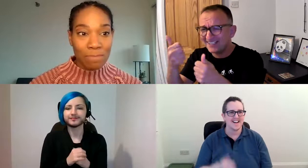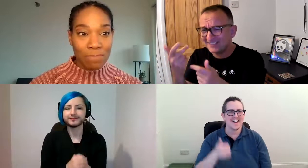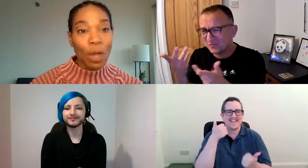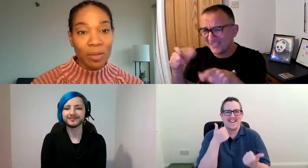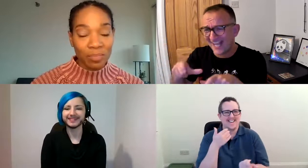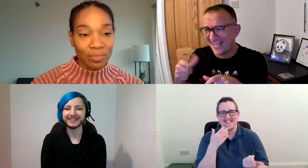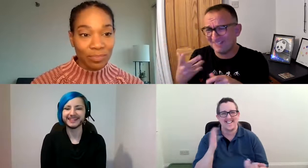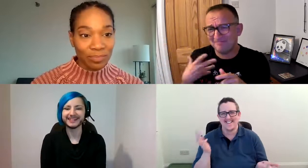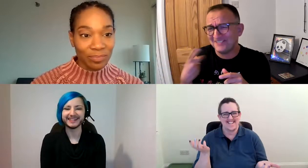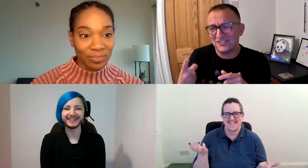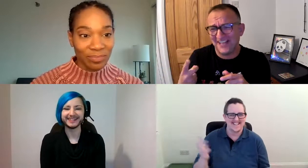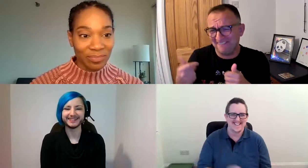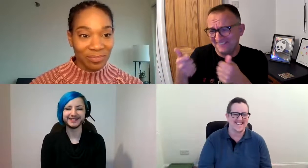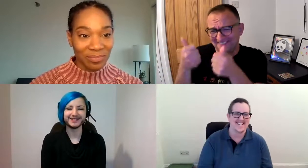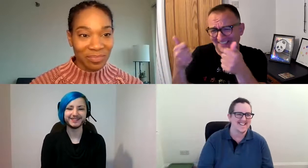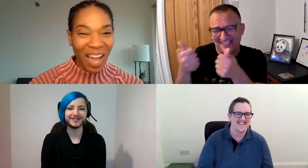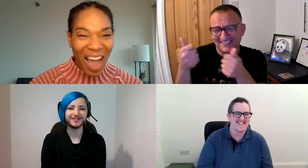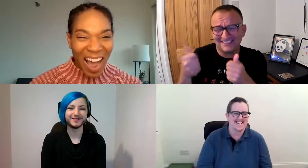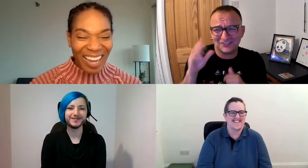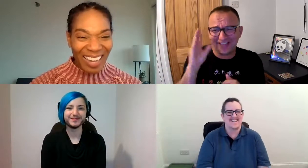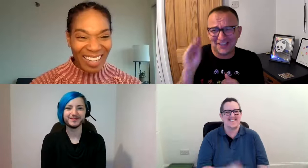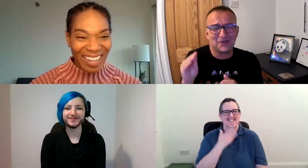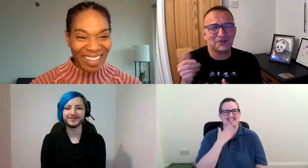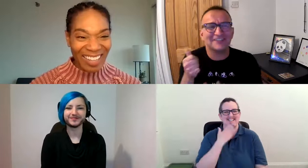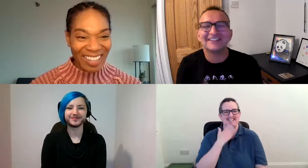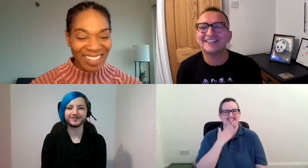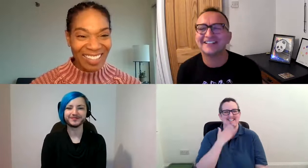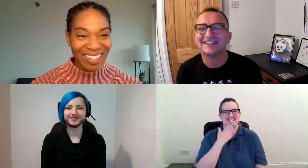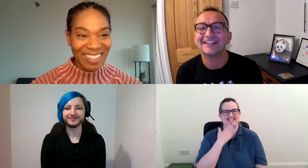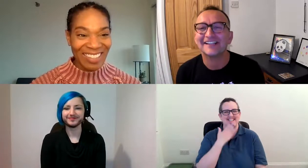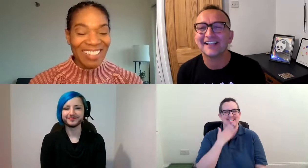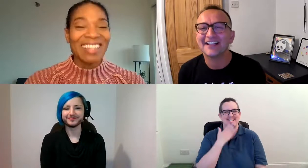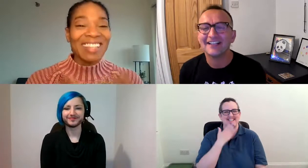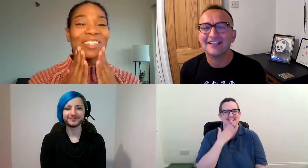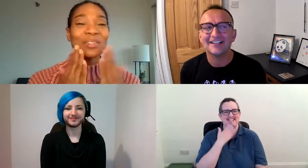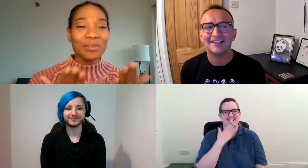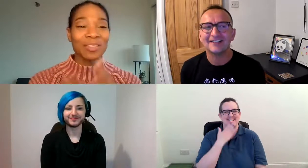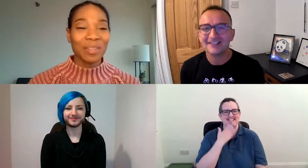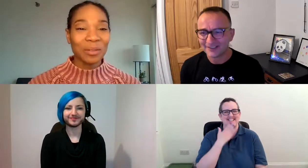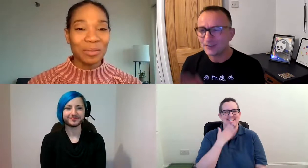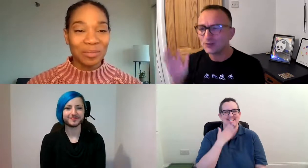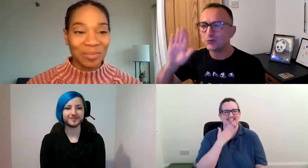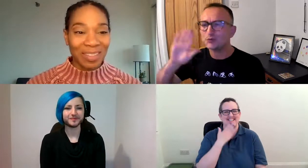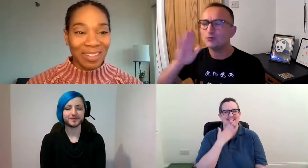Thank you. That is very important, that is honestly something I